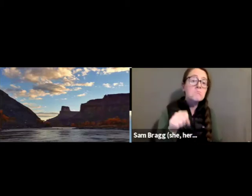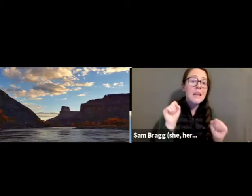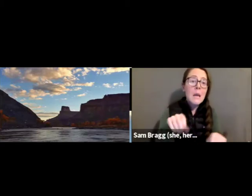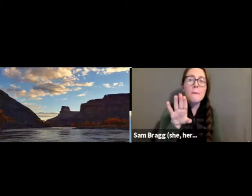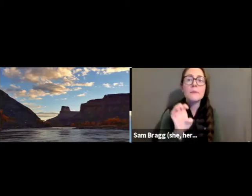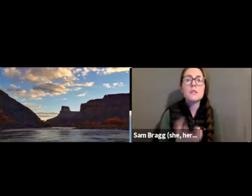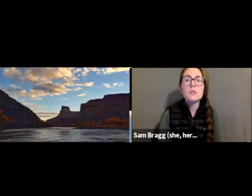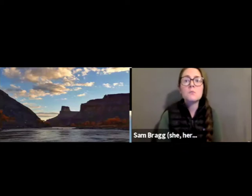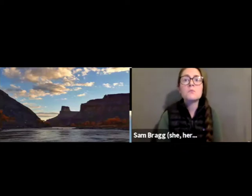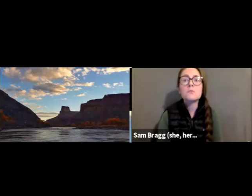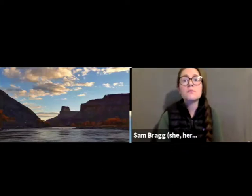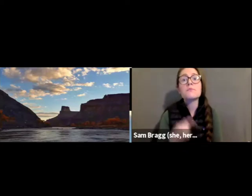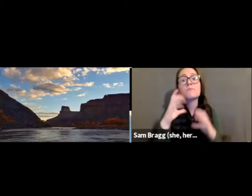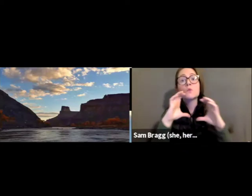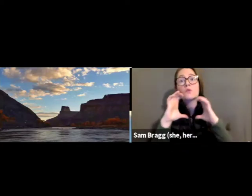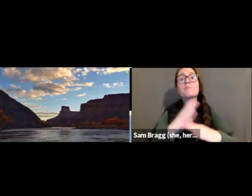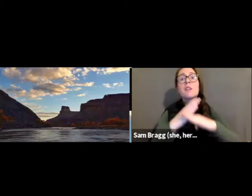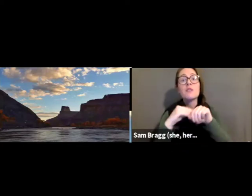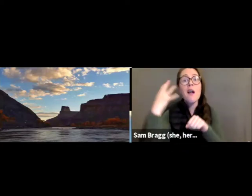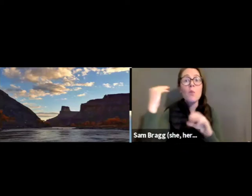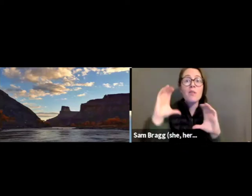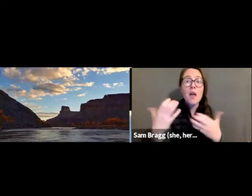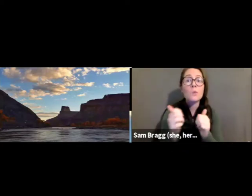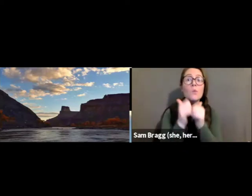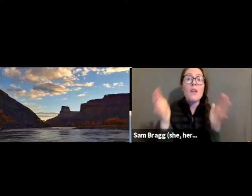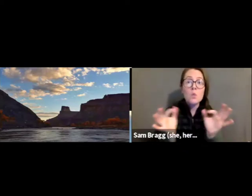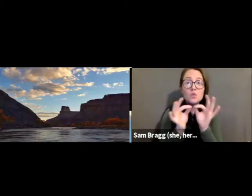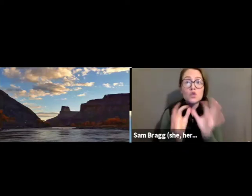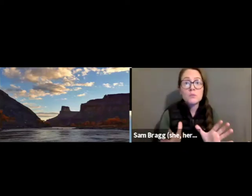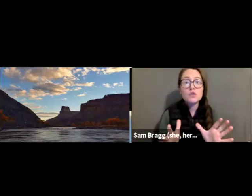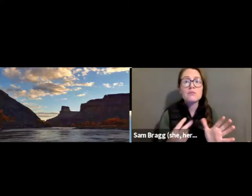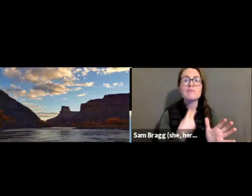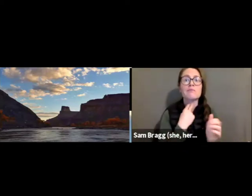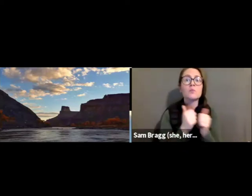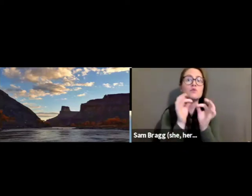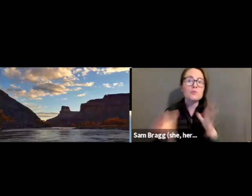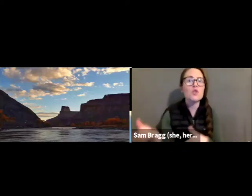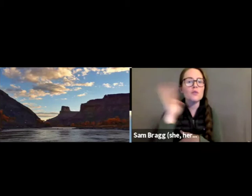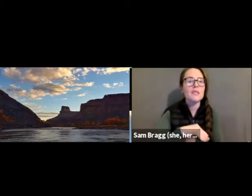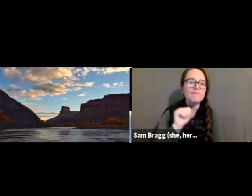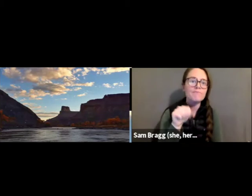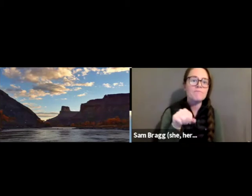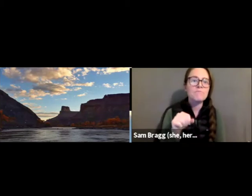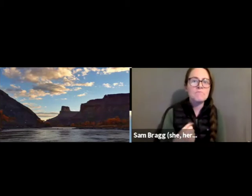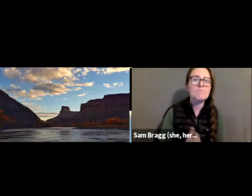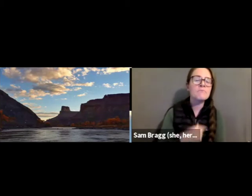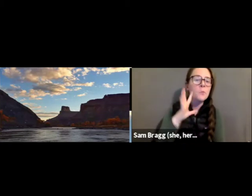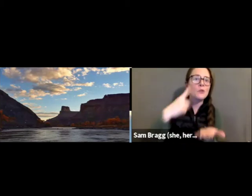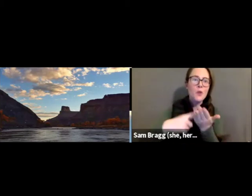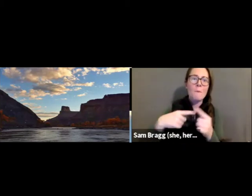Sometimes nervous at times. Nerve wracking at times. Feeling stuck without interpreters